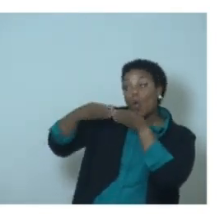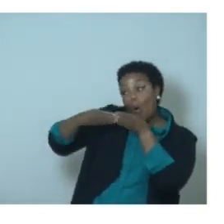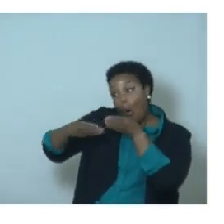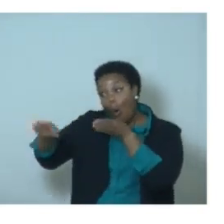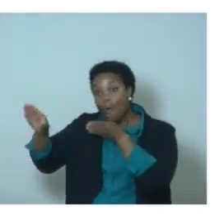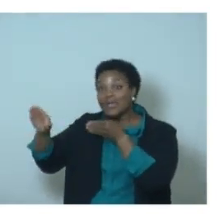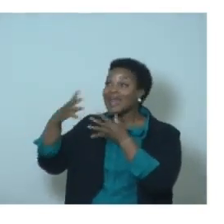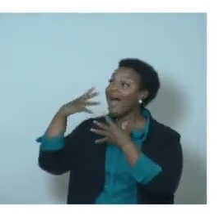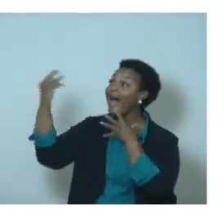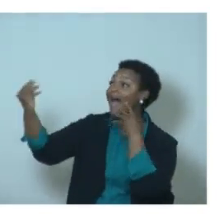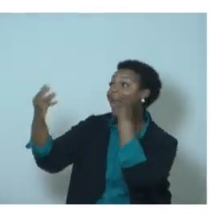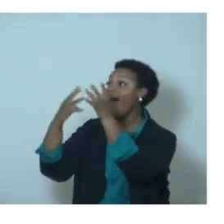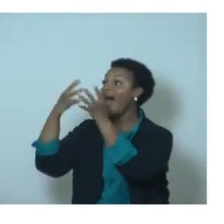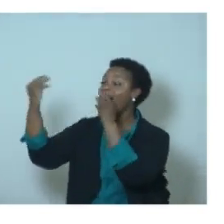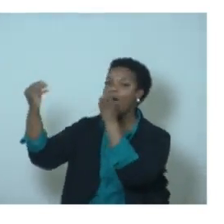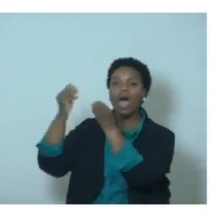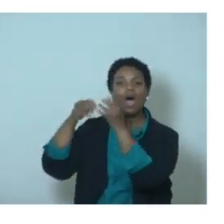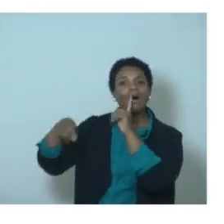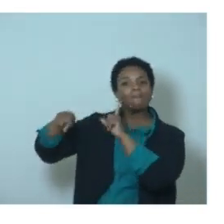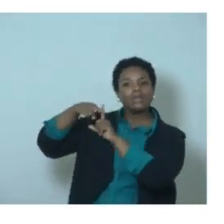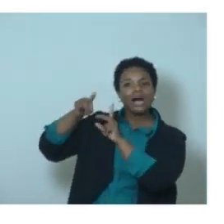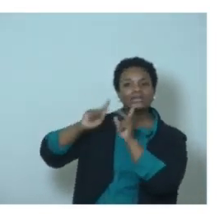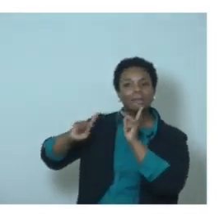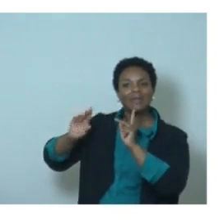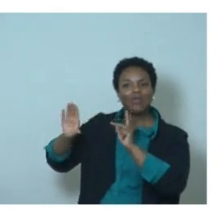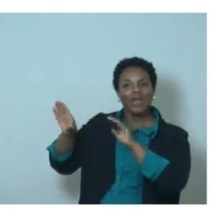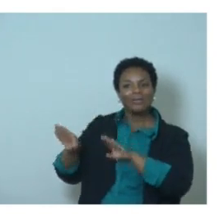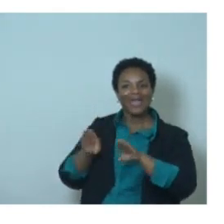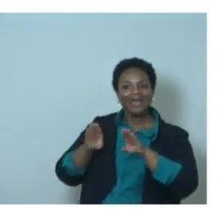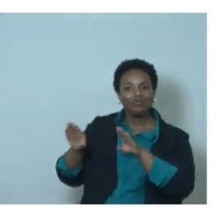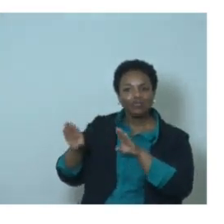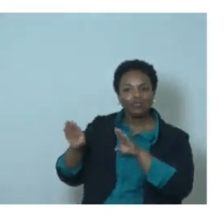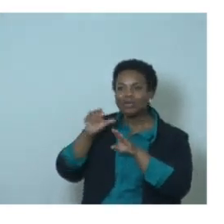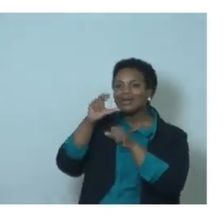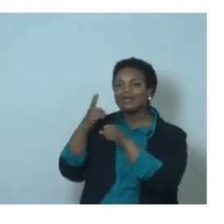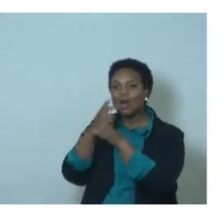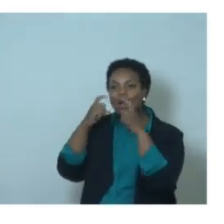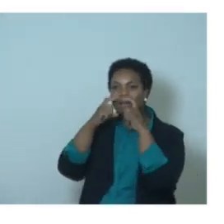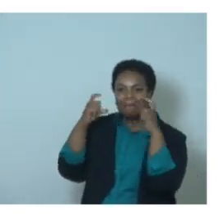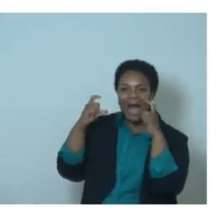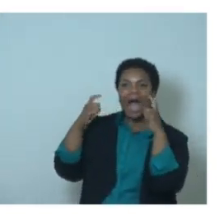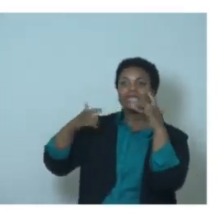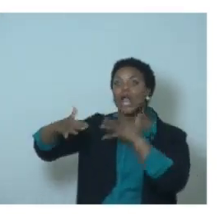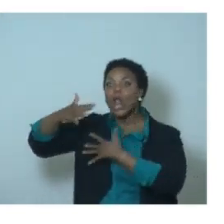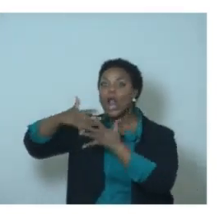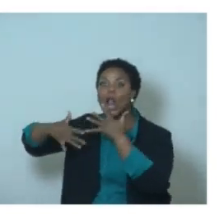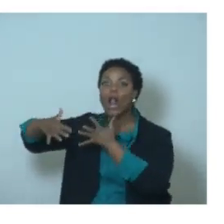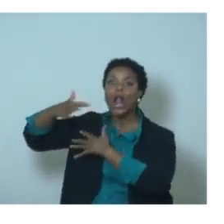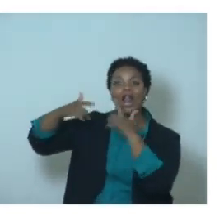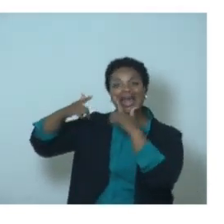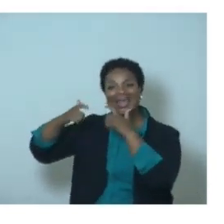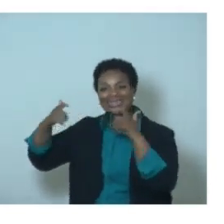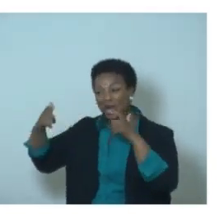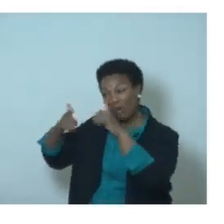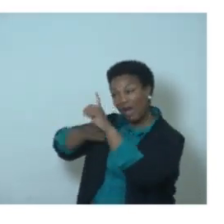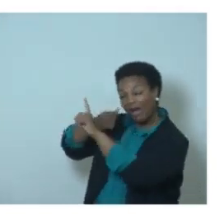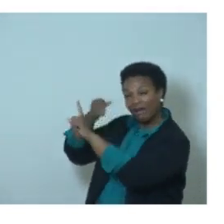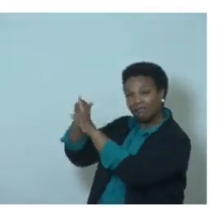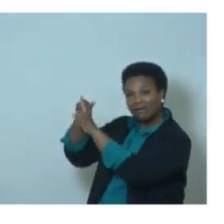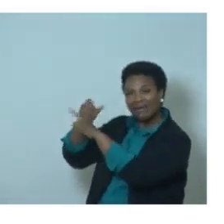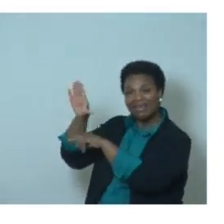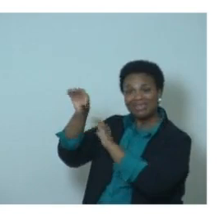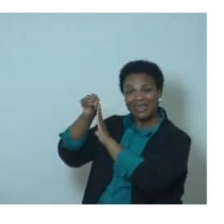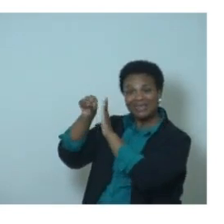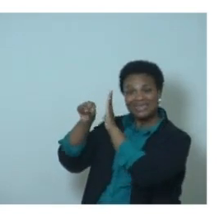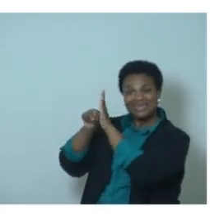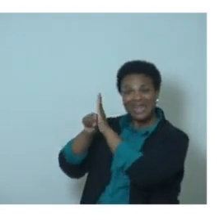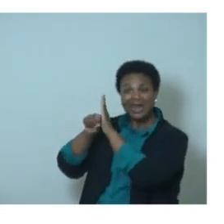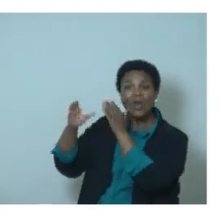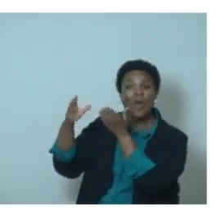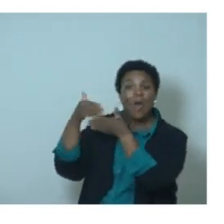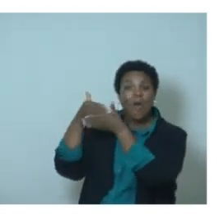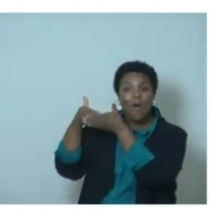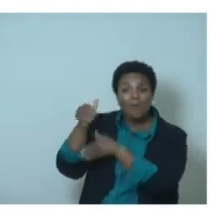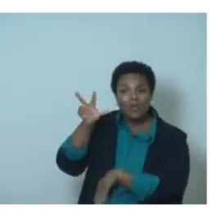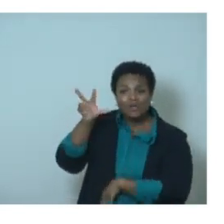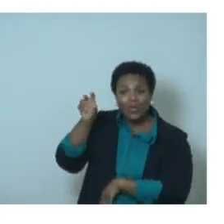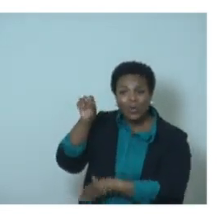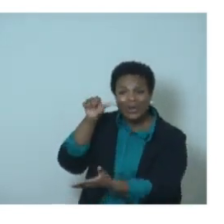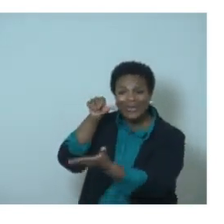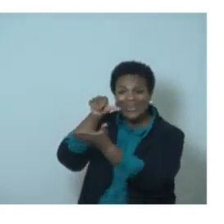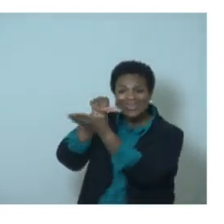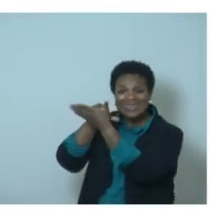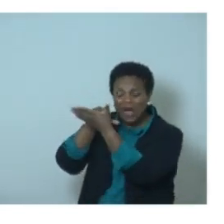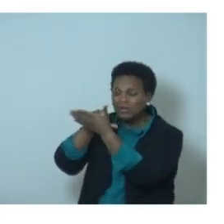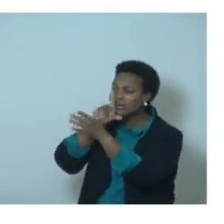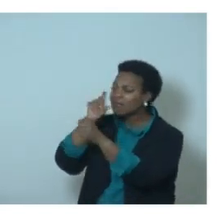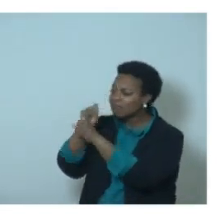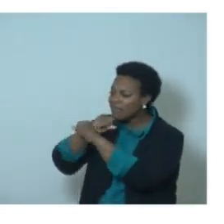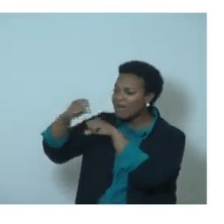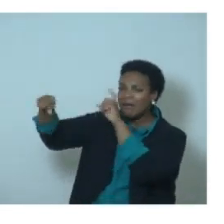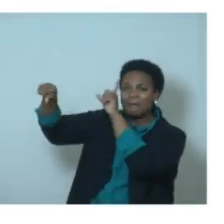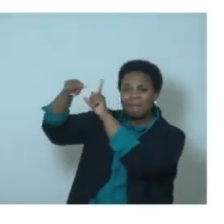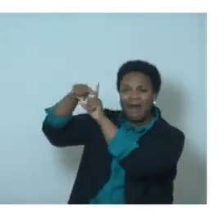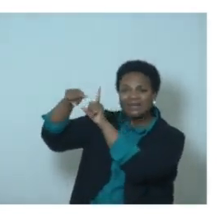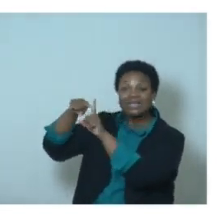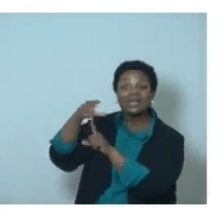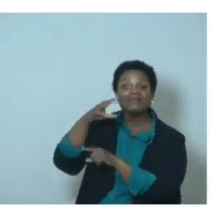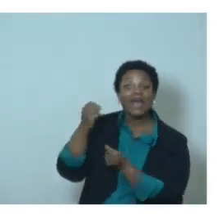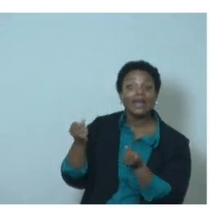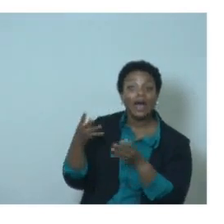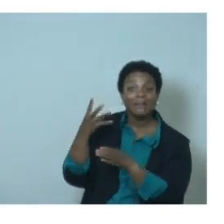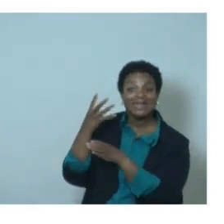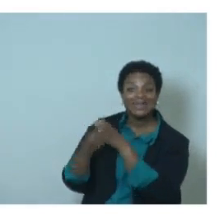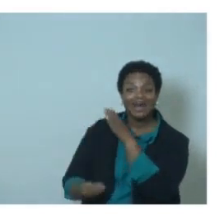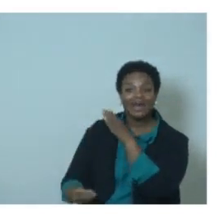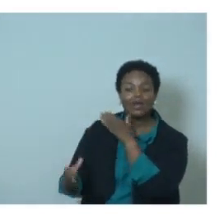ALSO, YOU HAVE SOME IMPACTS NOT JUST ON OPENING BUT THE BEHAVIOR OF INDIVIDUALS AND EACH OF THESE STATES NOT PICKING ON BEHAVIORS, BUT RECOGNIZING IT HAS A ROLE IN WHAT HAPPENS IN YOUR STATE